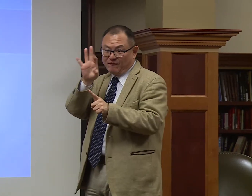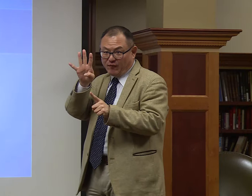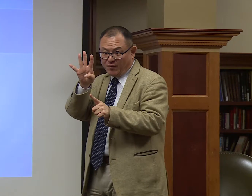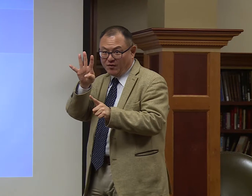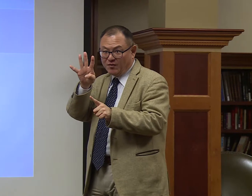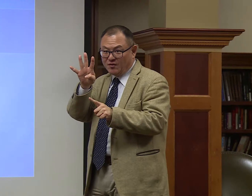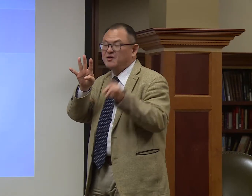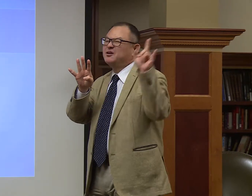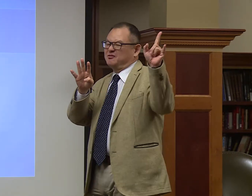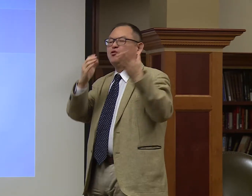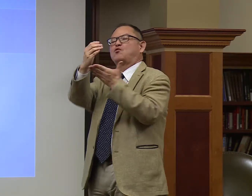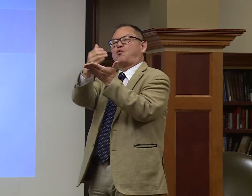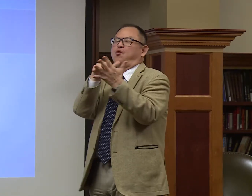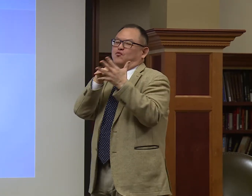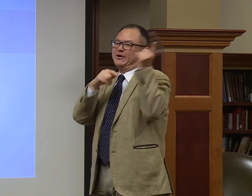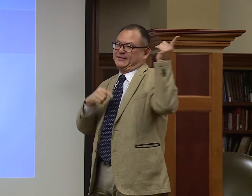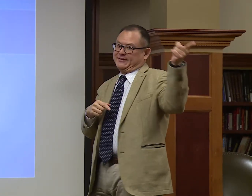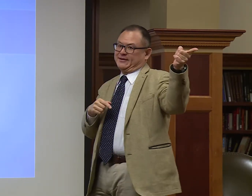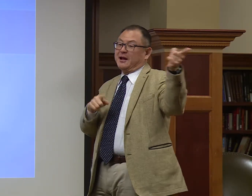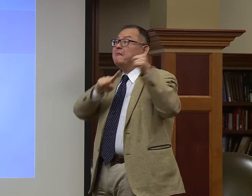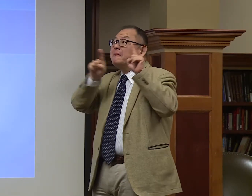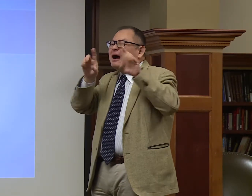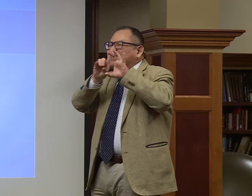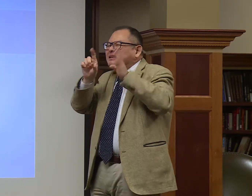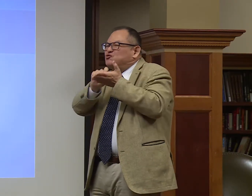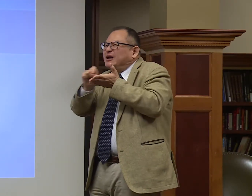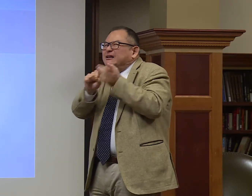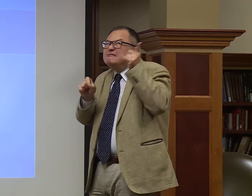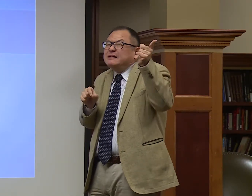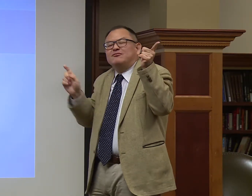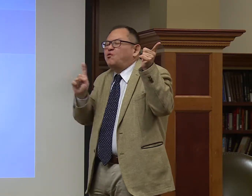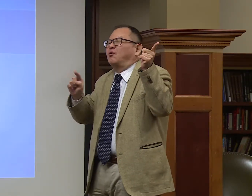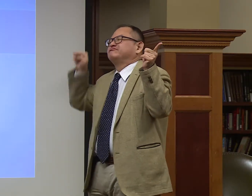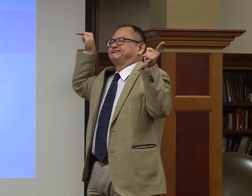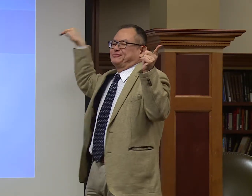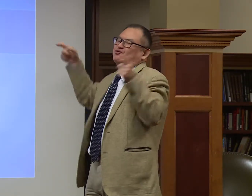And I did some course work there but more so research.